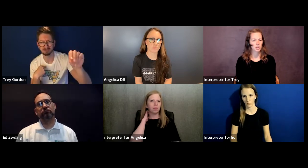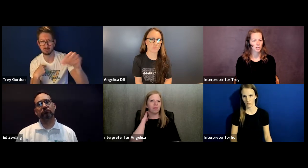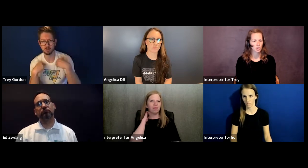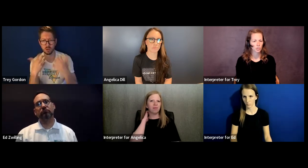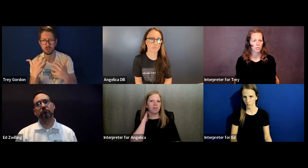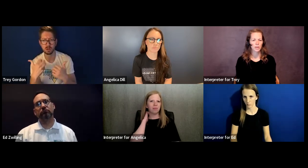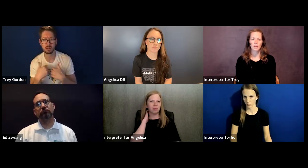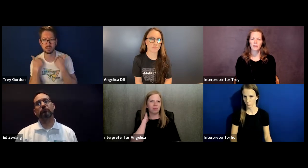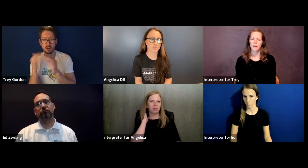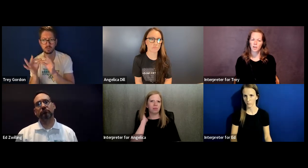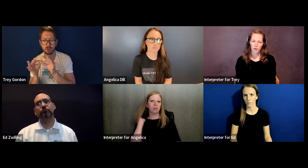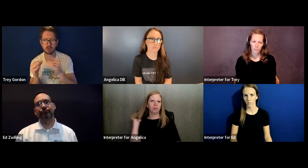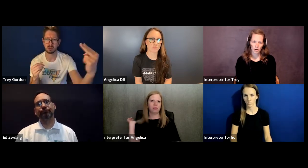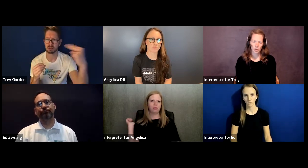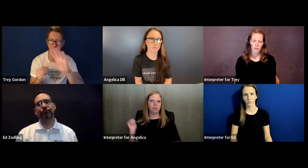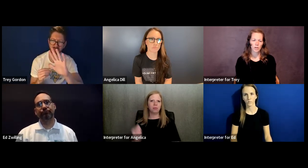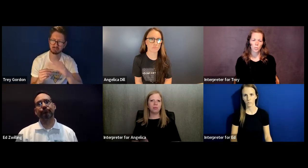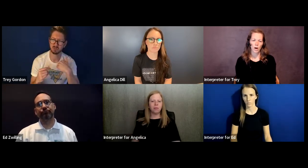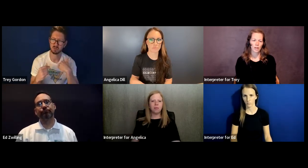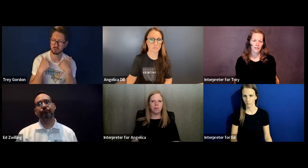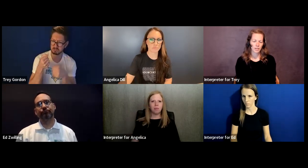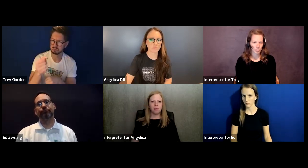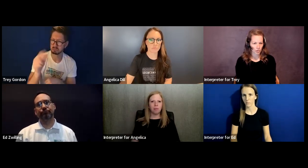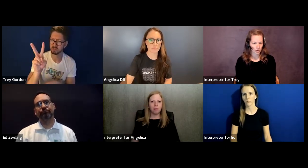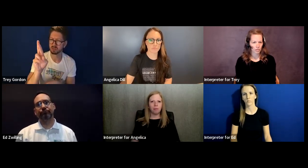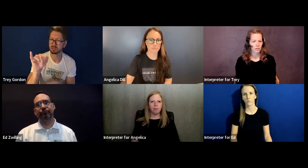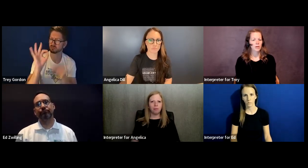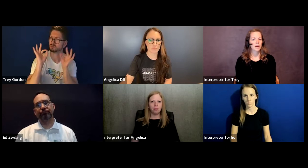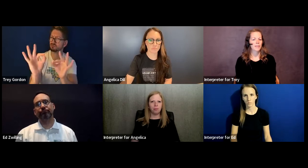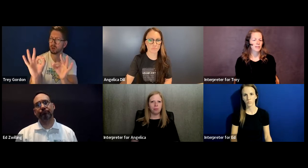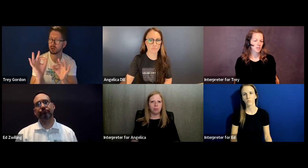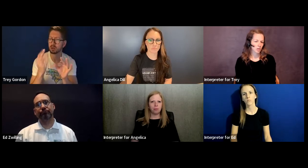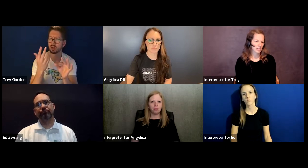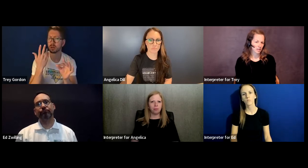should do and you put up an argument that you want a live interpreter and they still insist